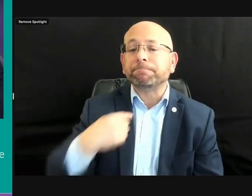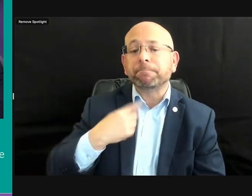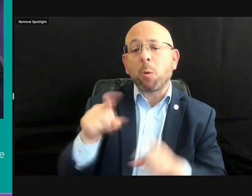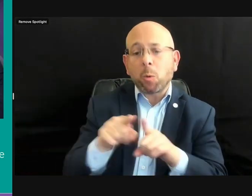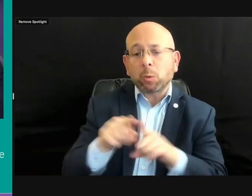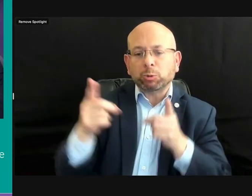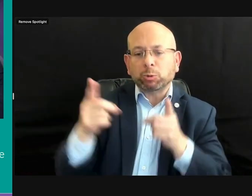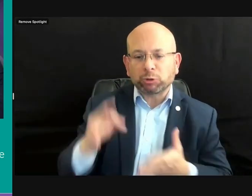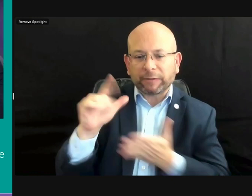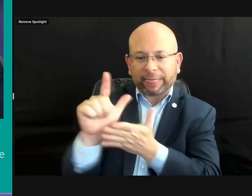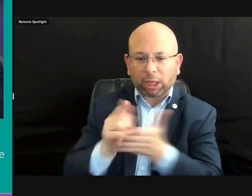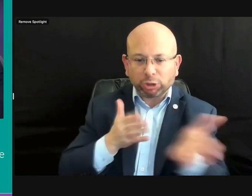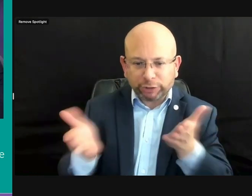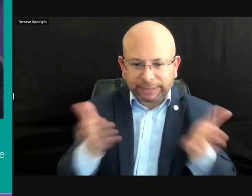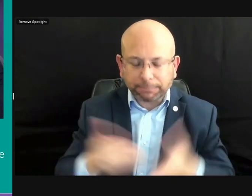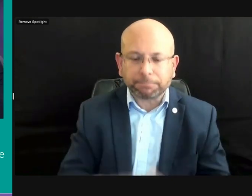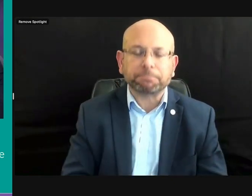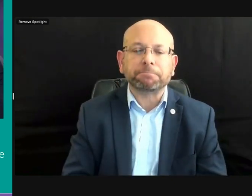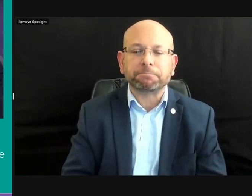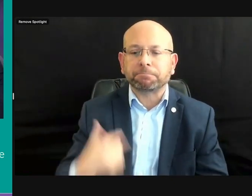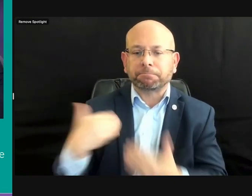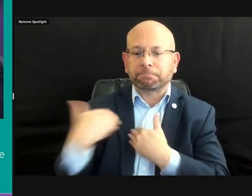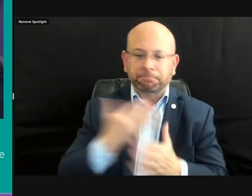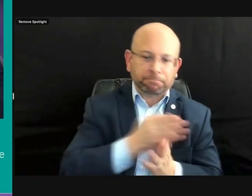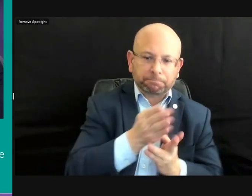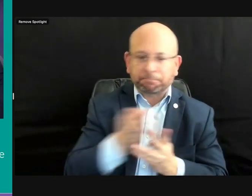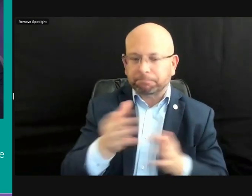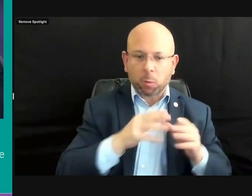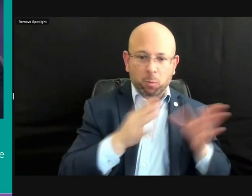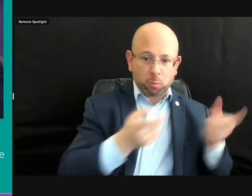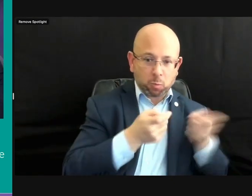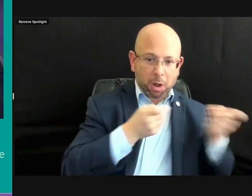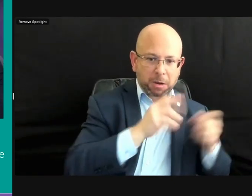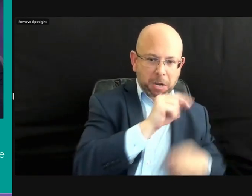I am also the director of legal services. I have two major responsibilities,